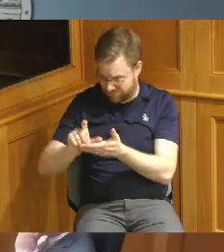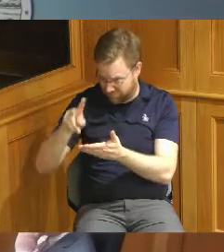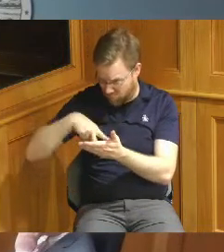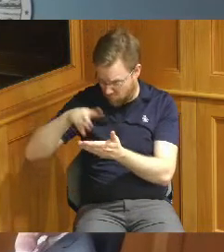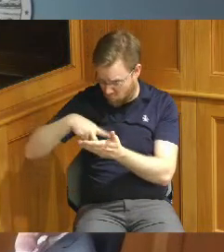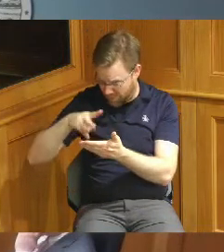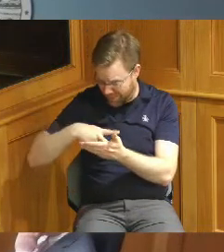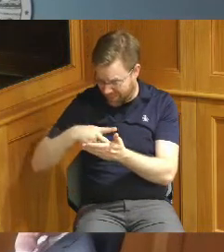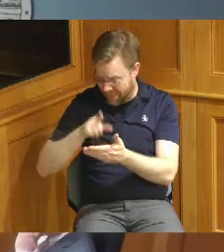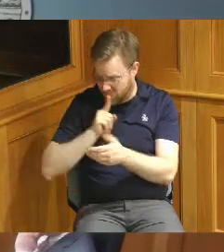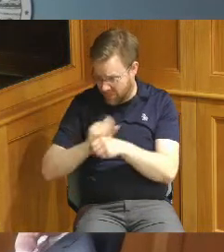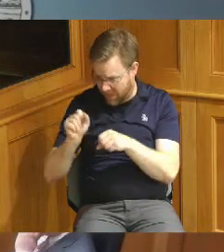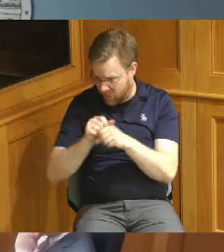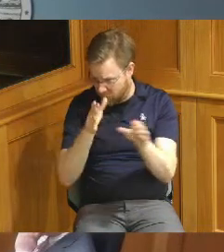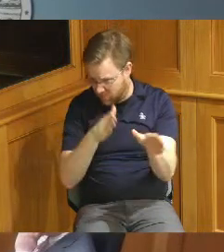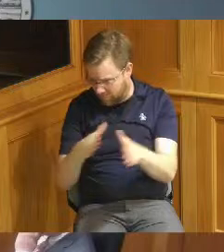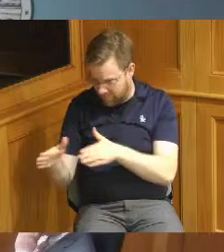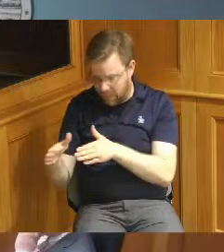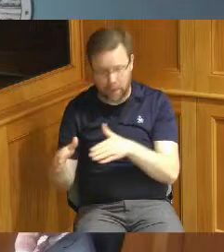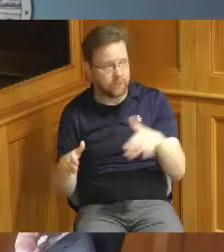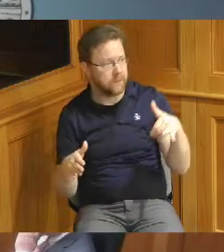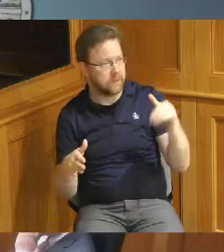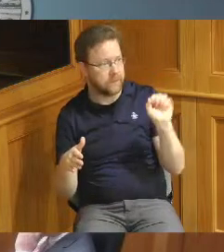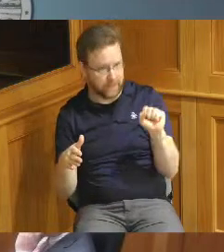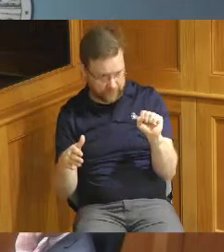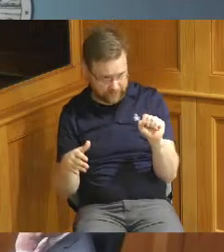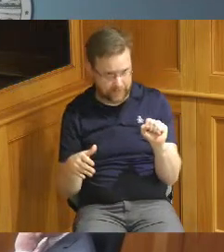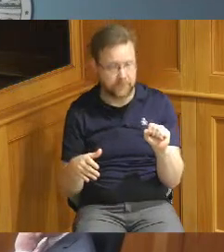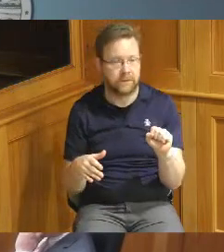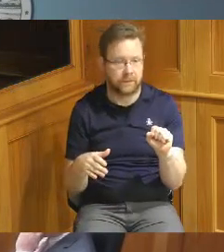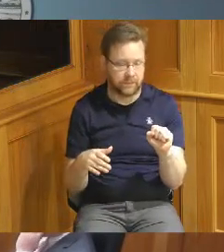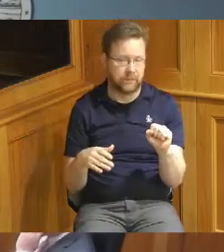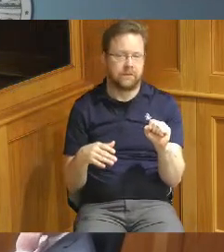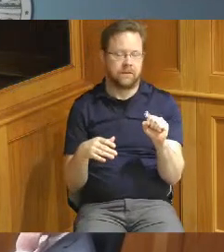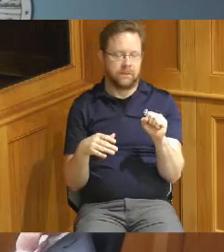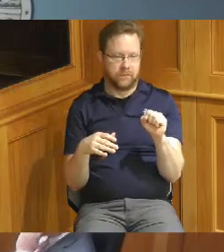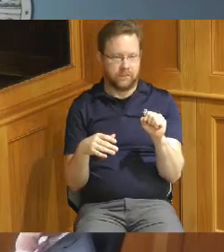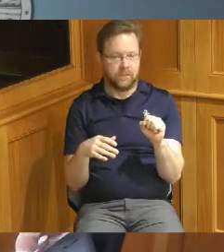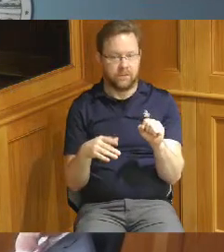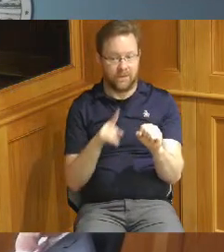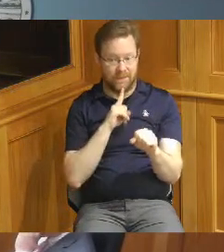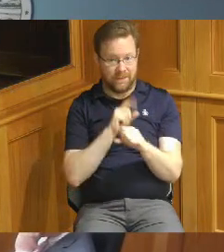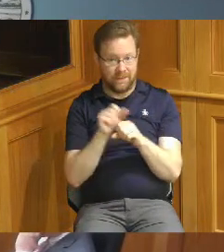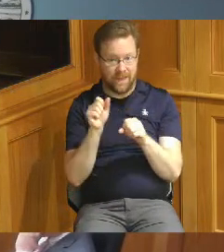item on the regular agenda for the Commission Administration the Board will recall that back